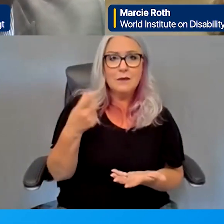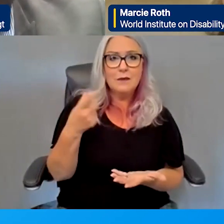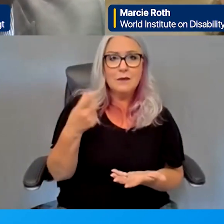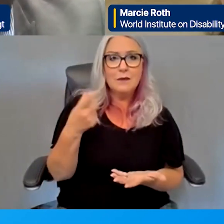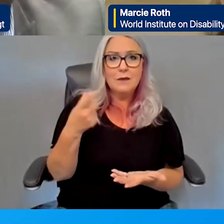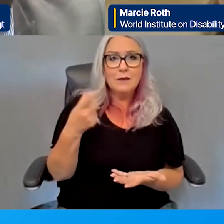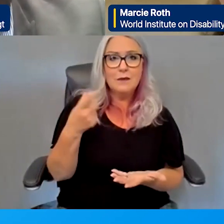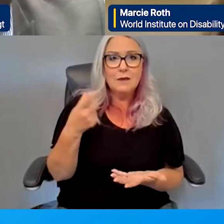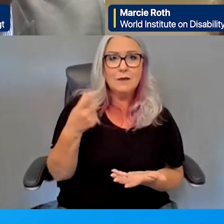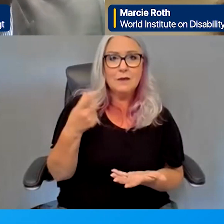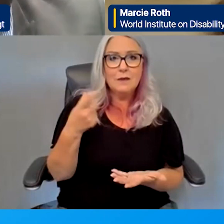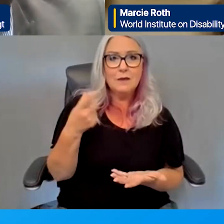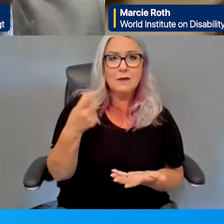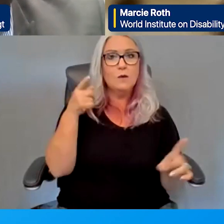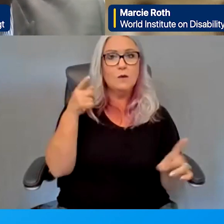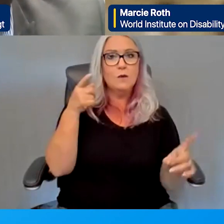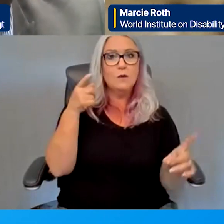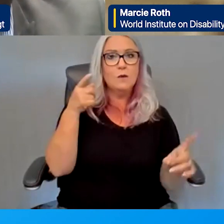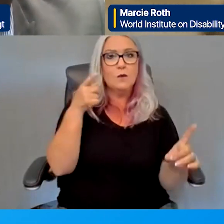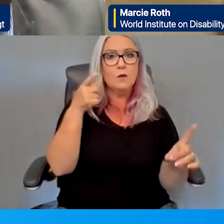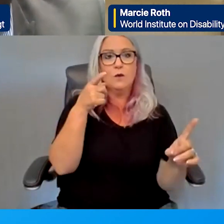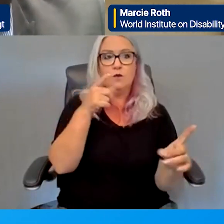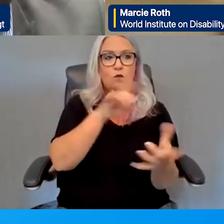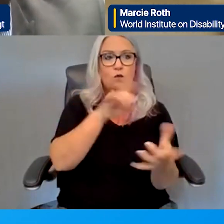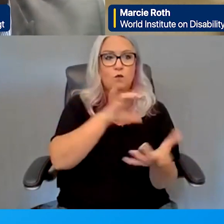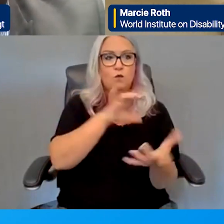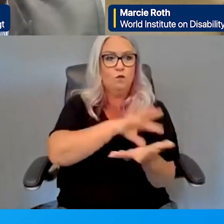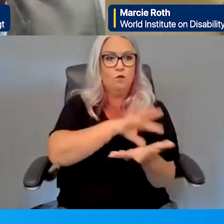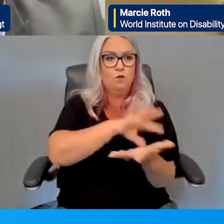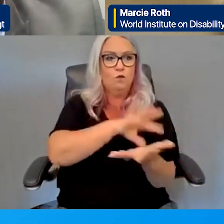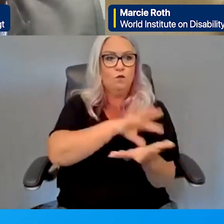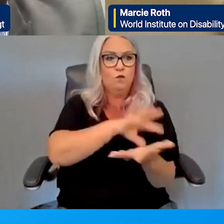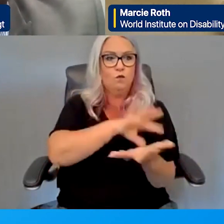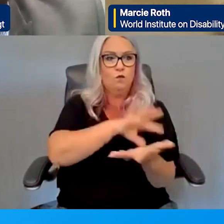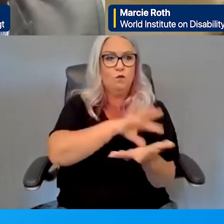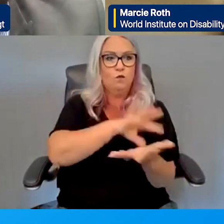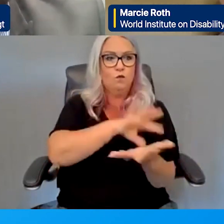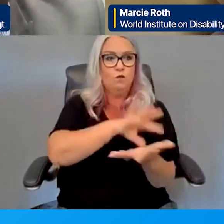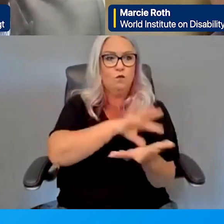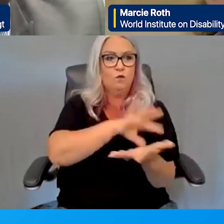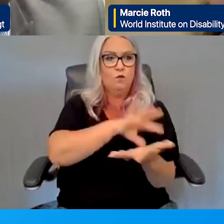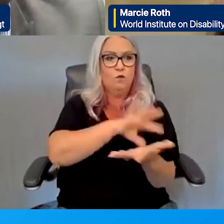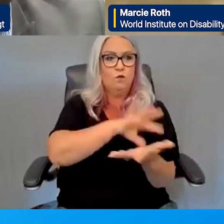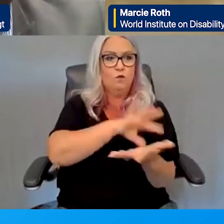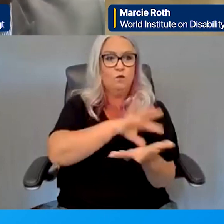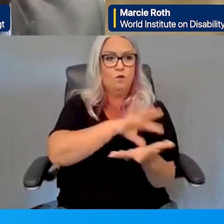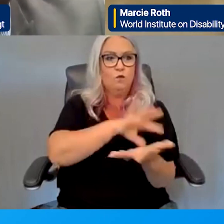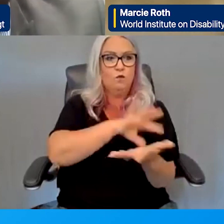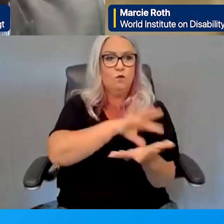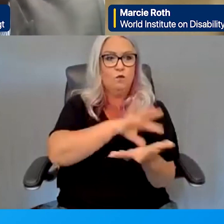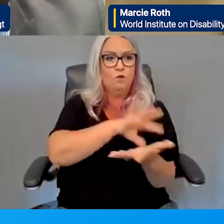opportunity. And I would strongly encourage, and I'm